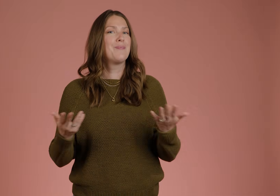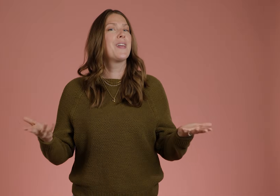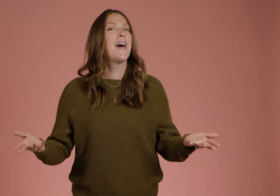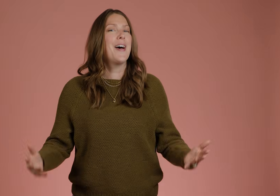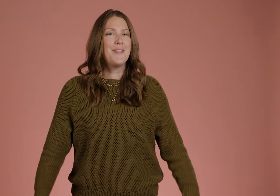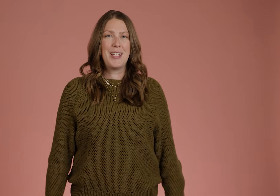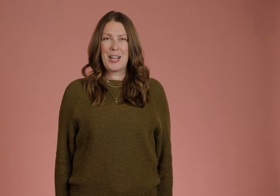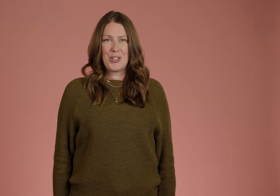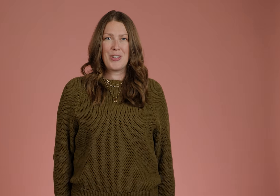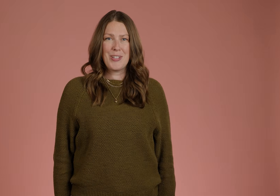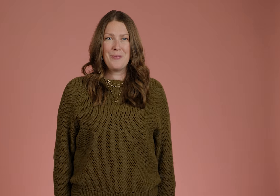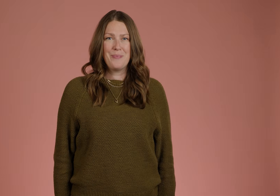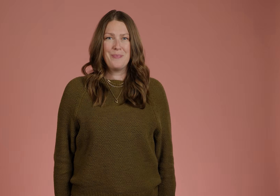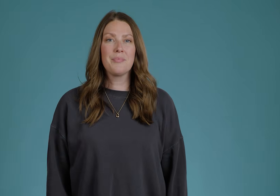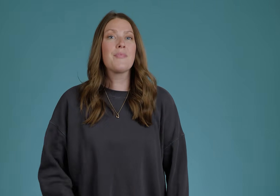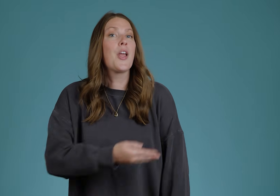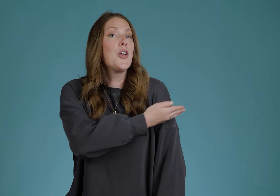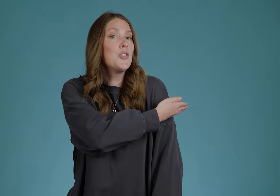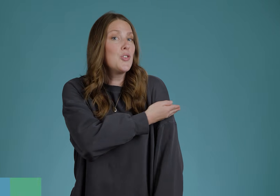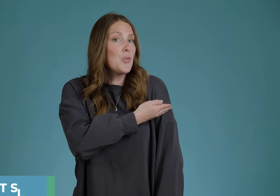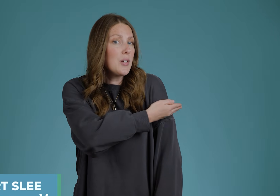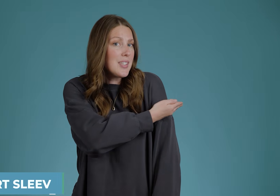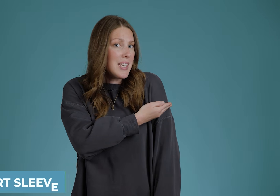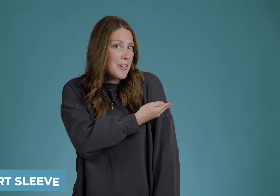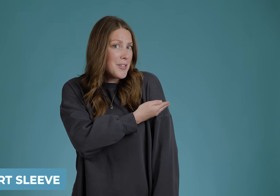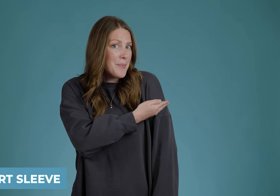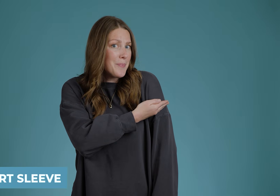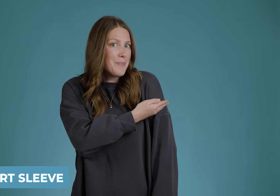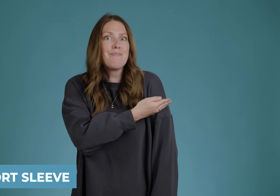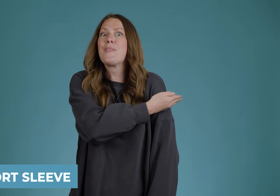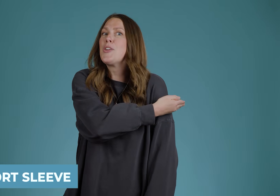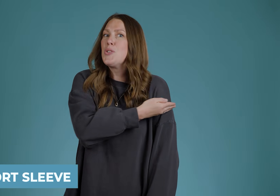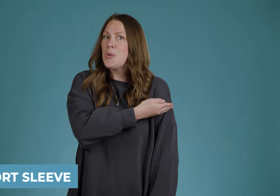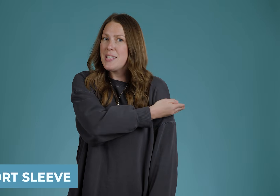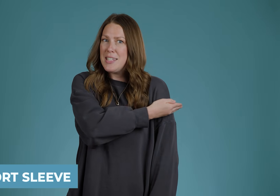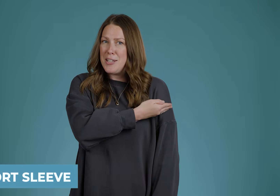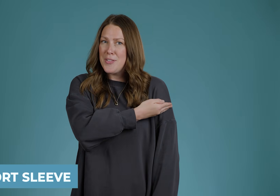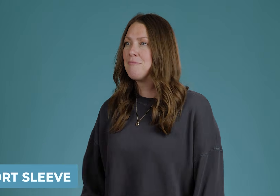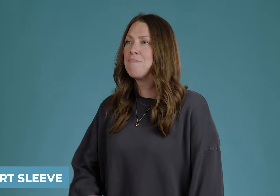A v neck shirt. Short sleeved.